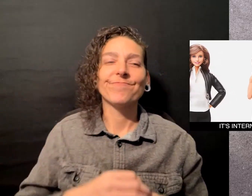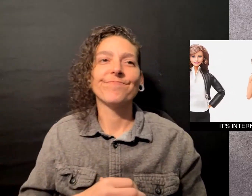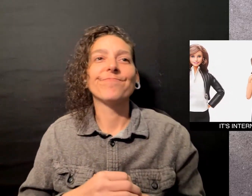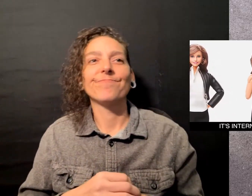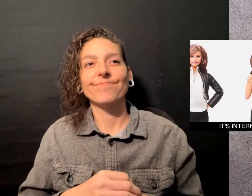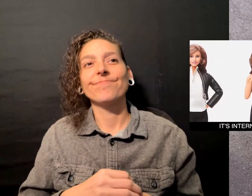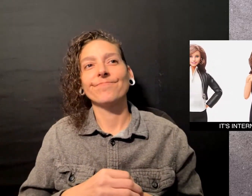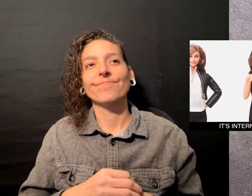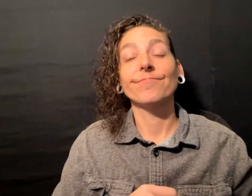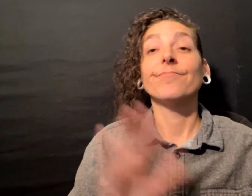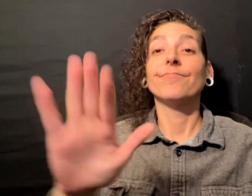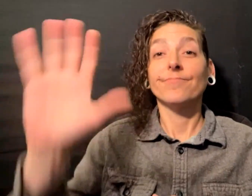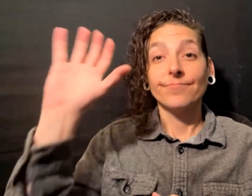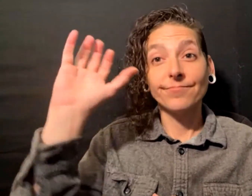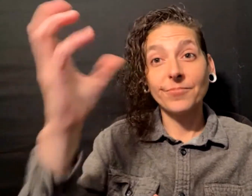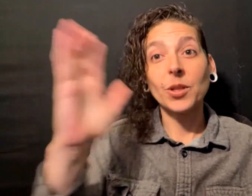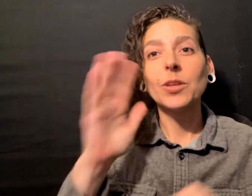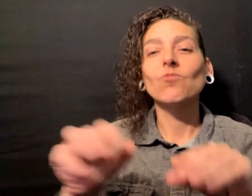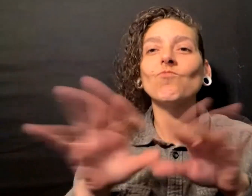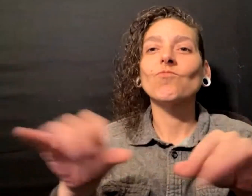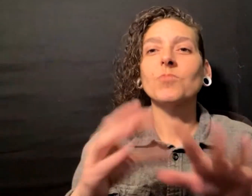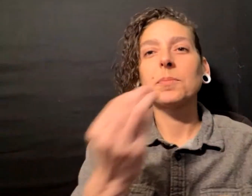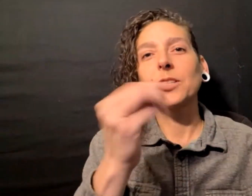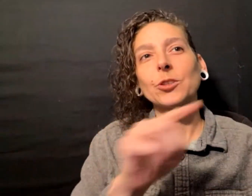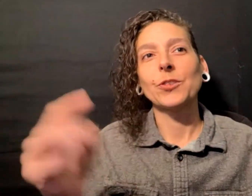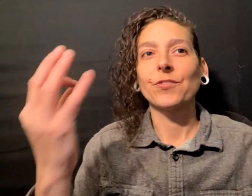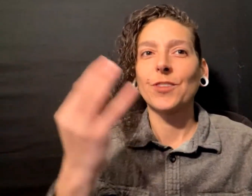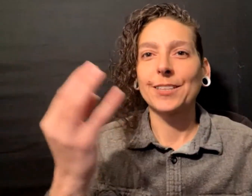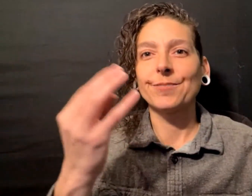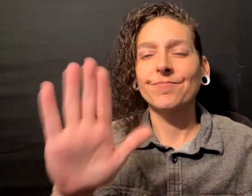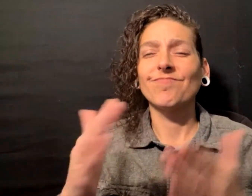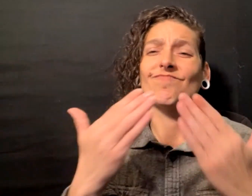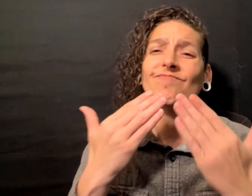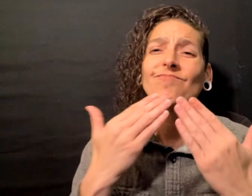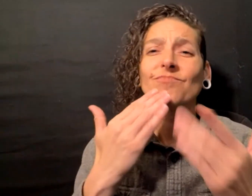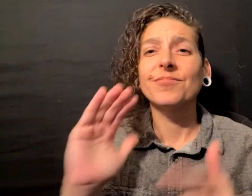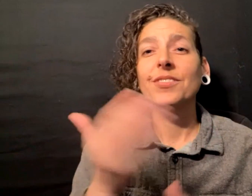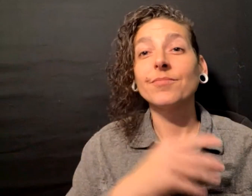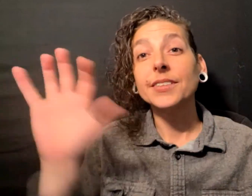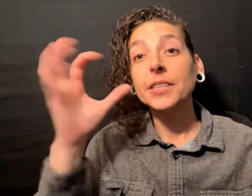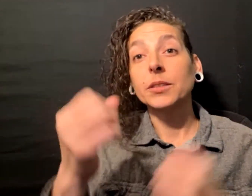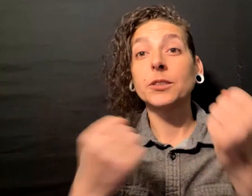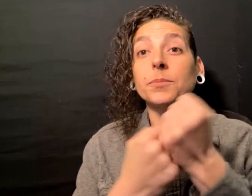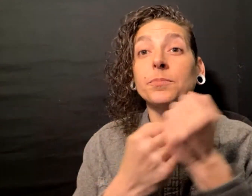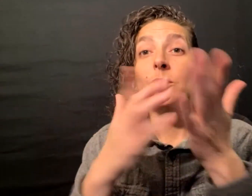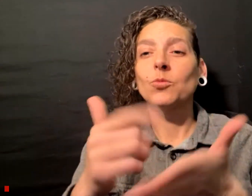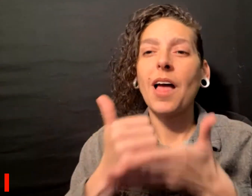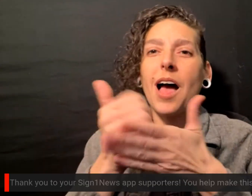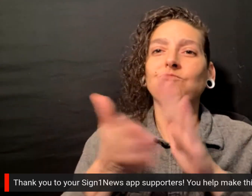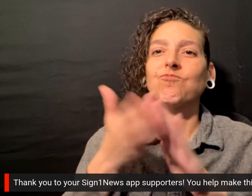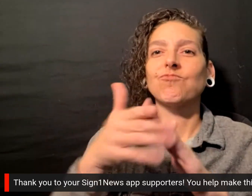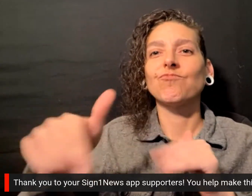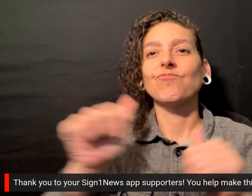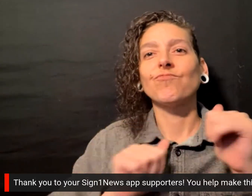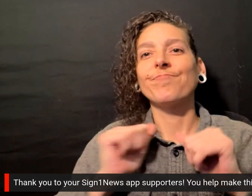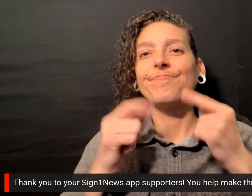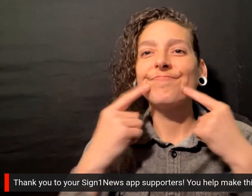Sign1News will be broadcasting updates Monday through Friday a big thank you to our Sign1News app supporters to help make this podcast happen you